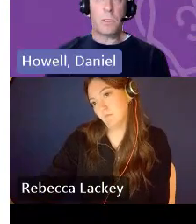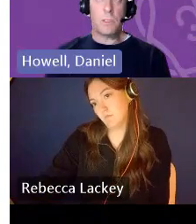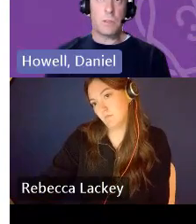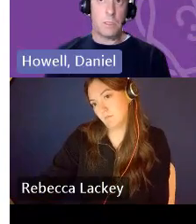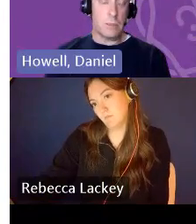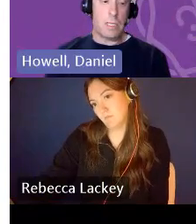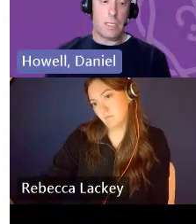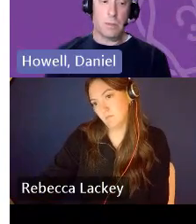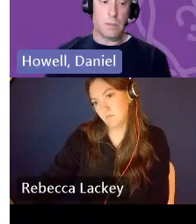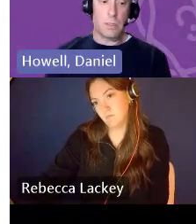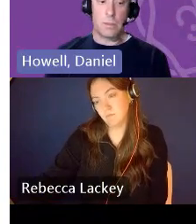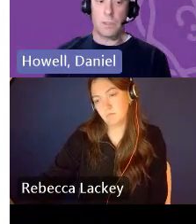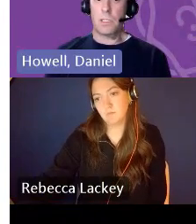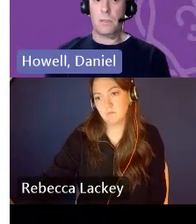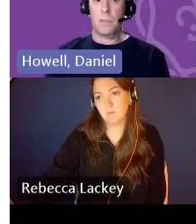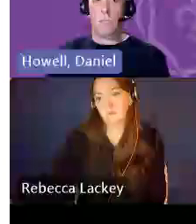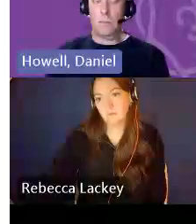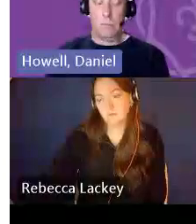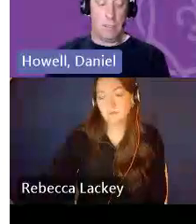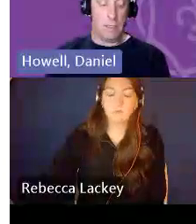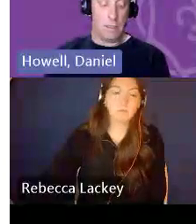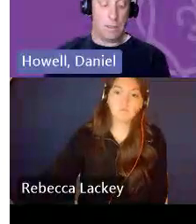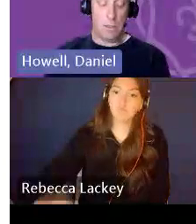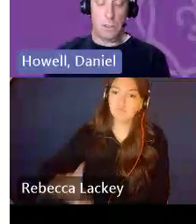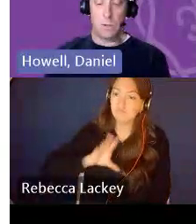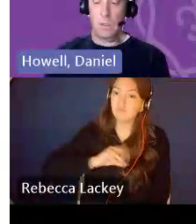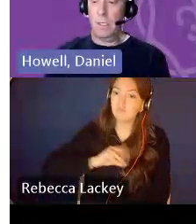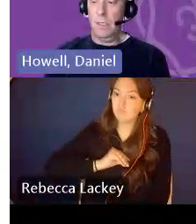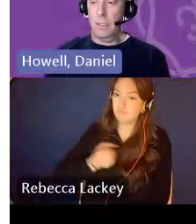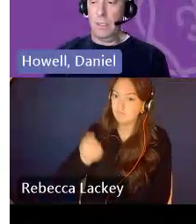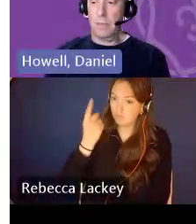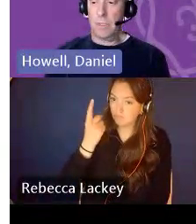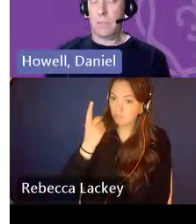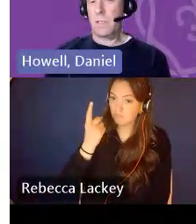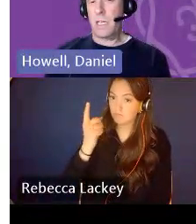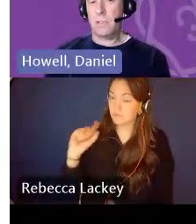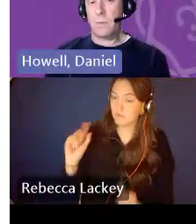We certainly take those uh suggestions to heart. I think the initial uh gut reaction